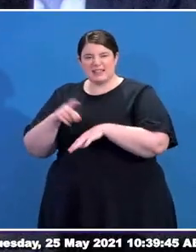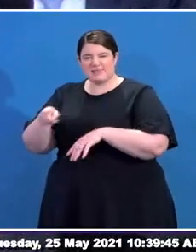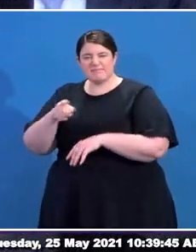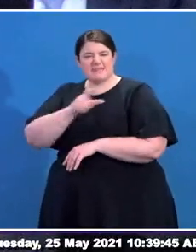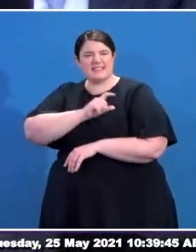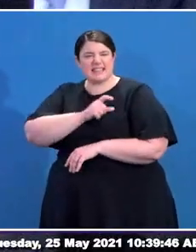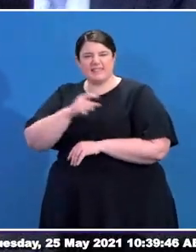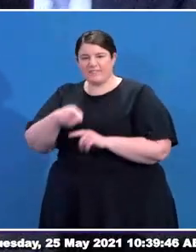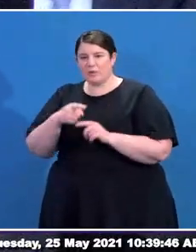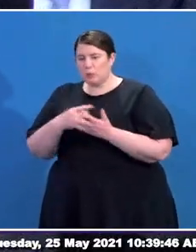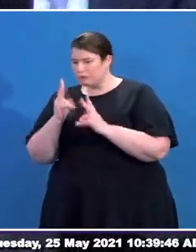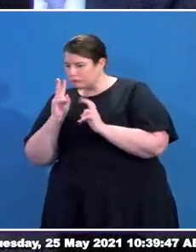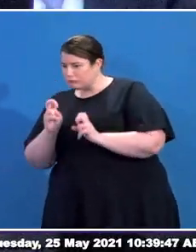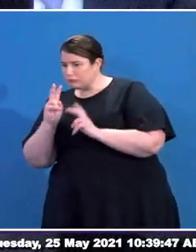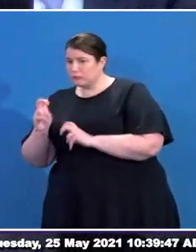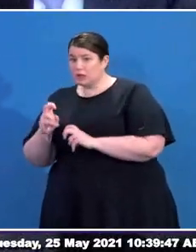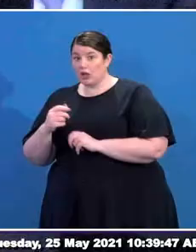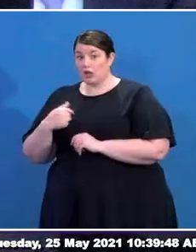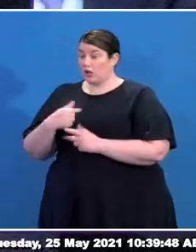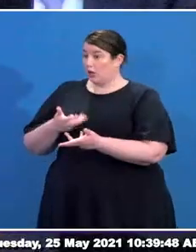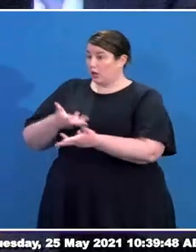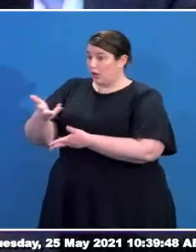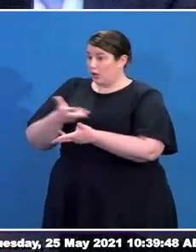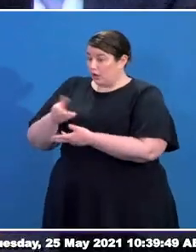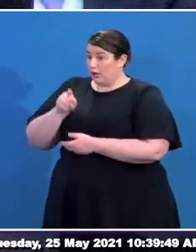who was investigating this, and I found her to be outstanding